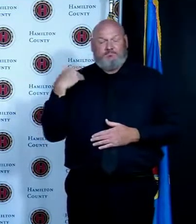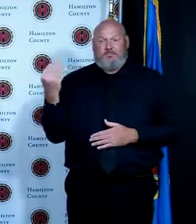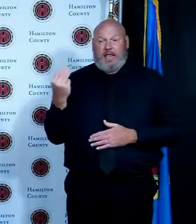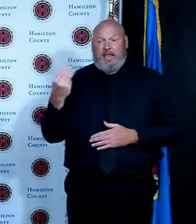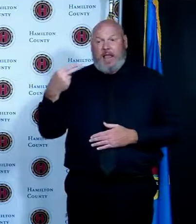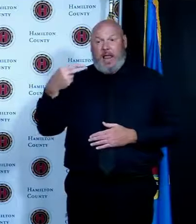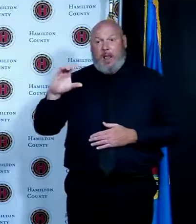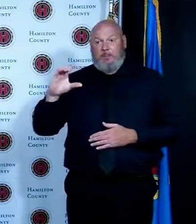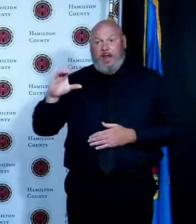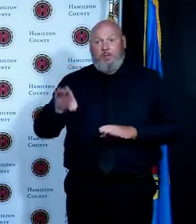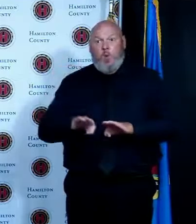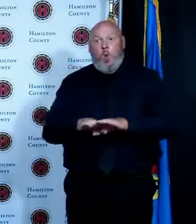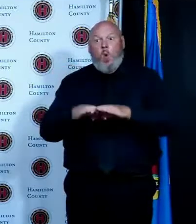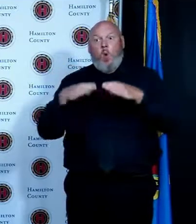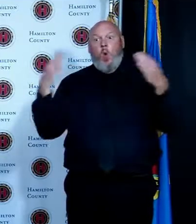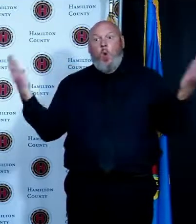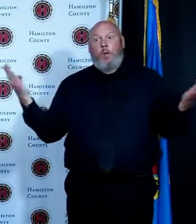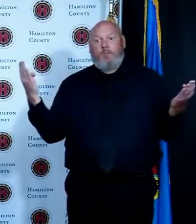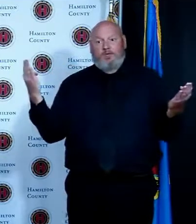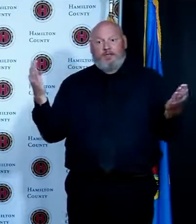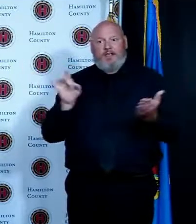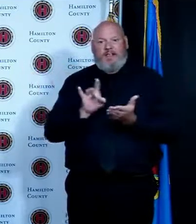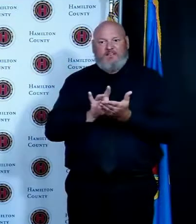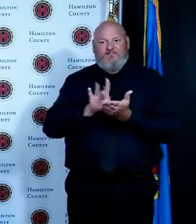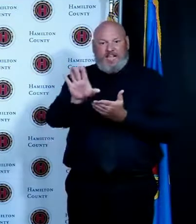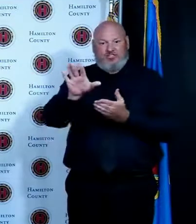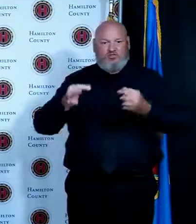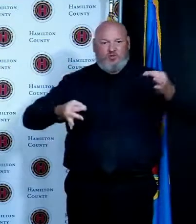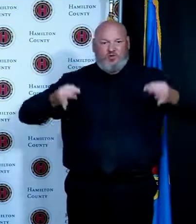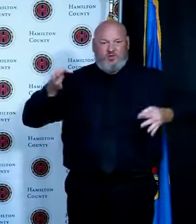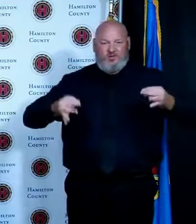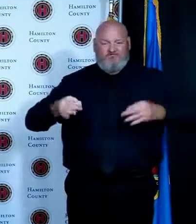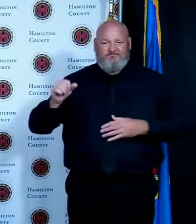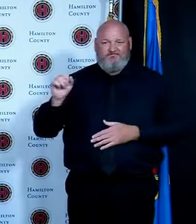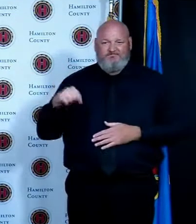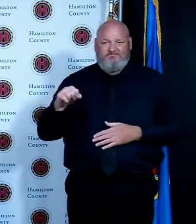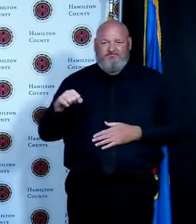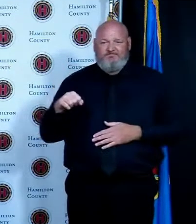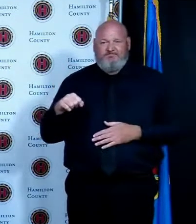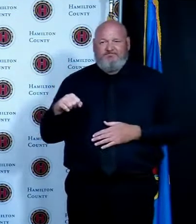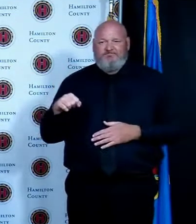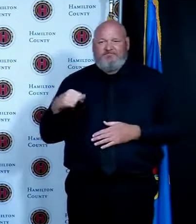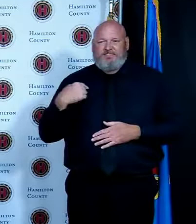we currently have over 1 000 evictions pending in our court system this